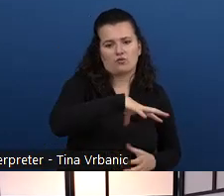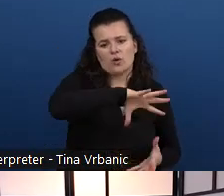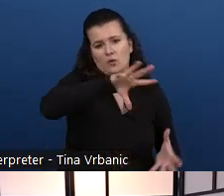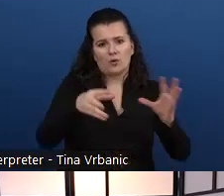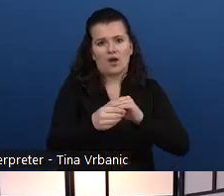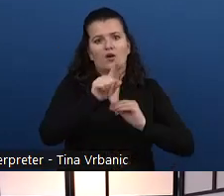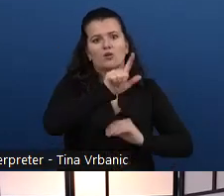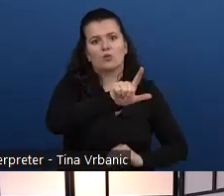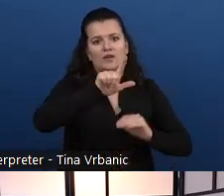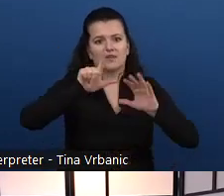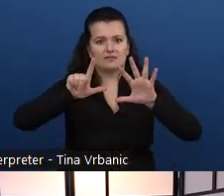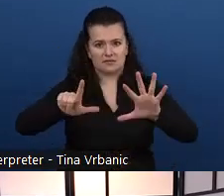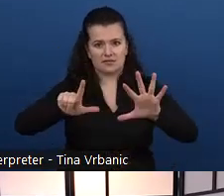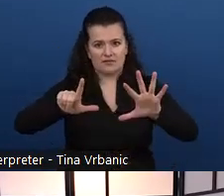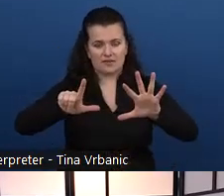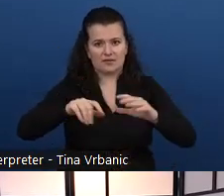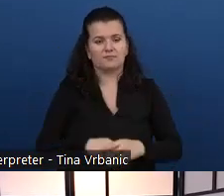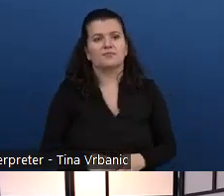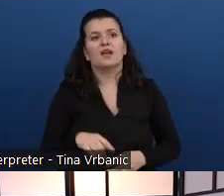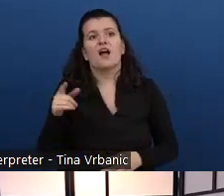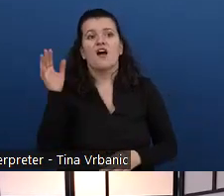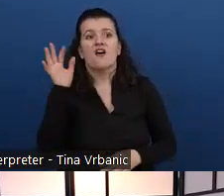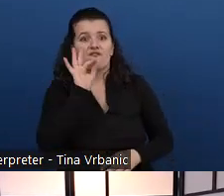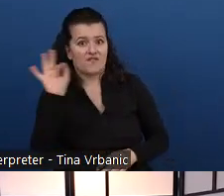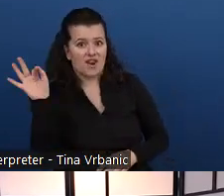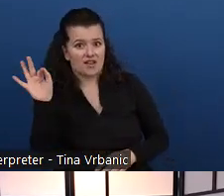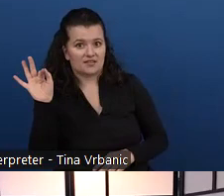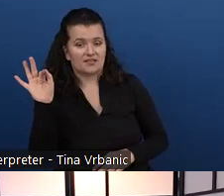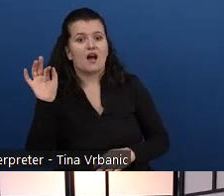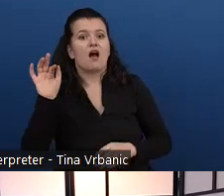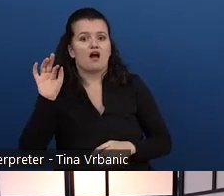how they implemented the Web Accessibility Directive in December 2021.